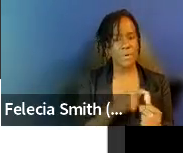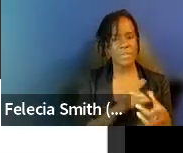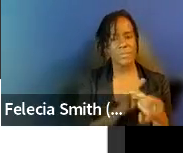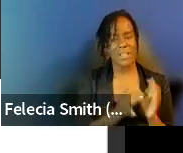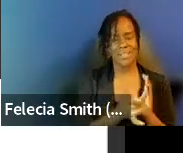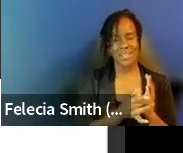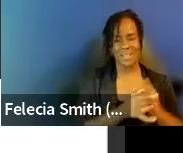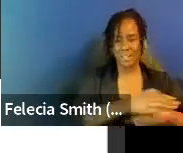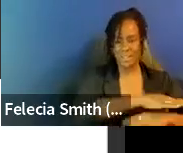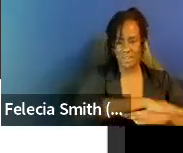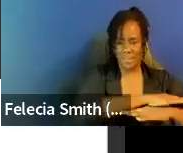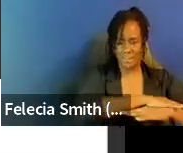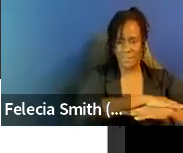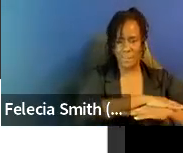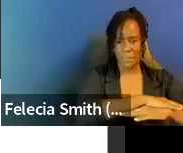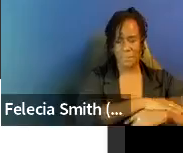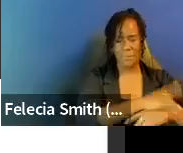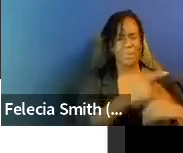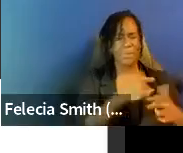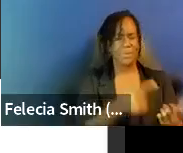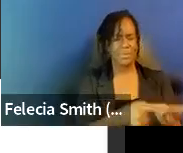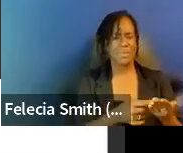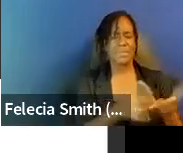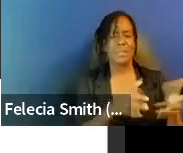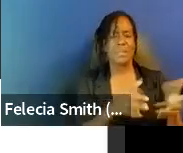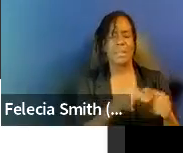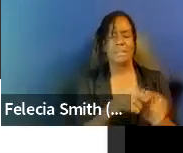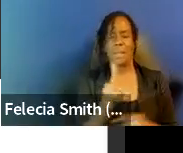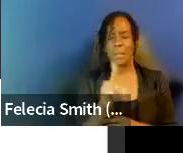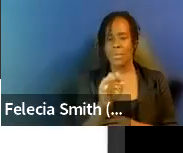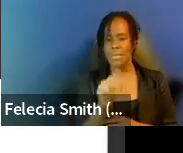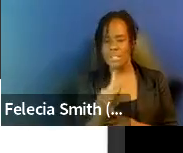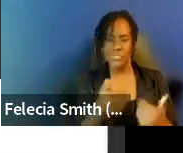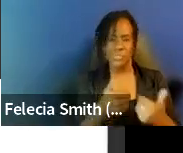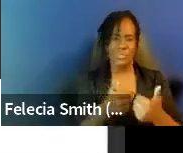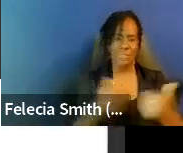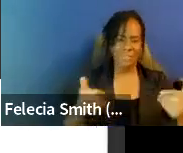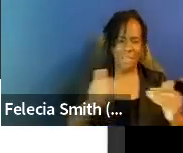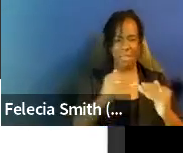continues to apply. What I like to think about is the four spaces of technology design where we can think about